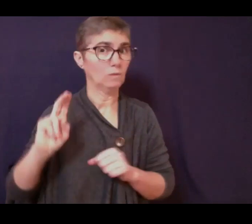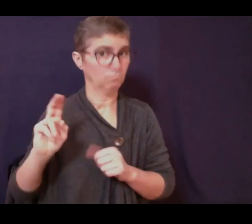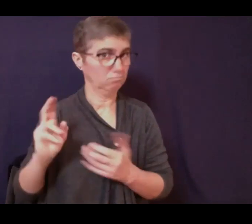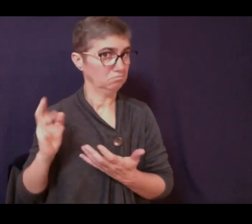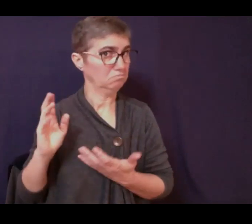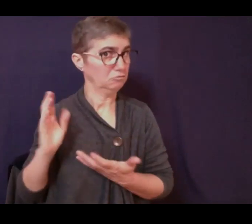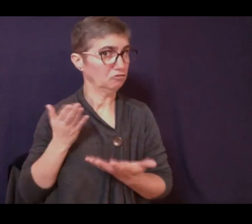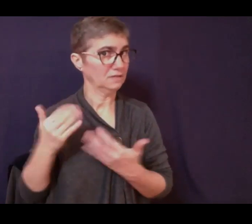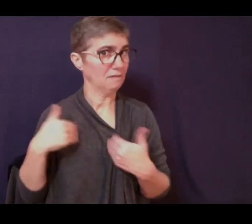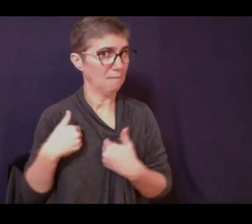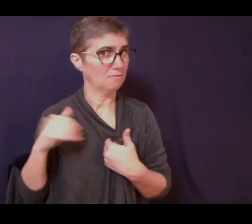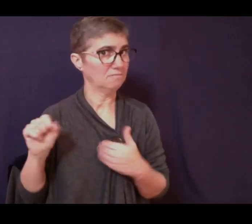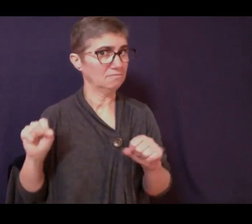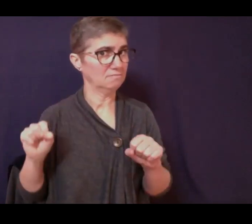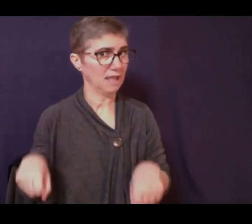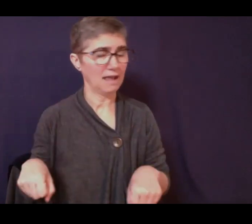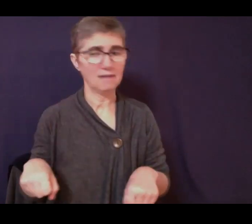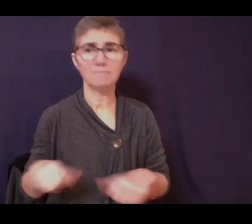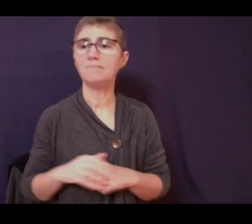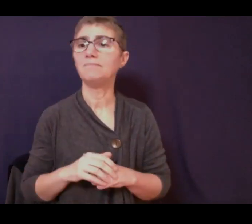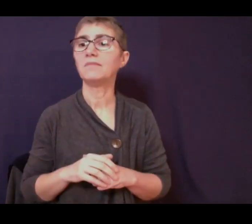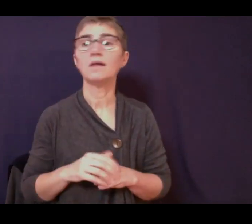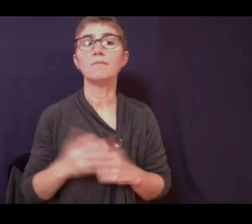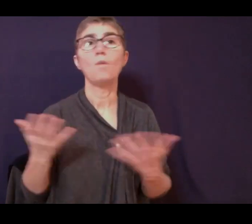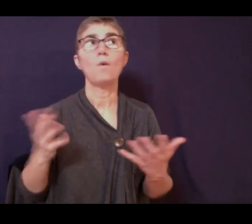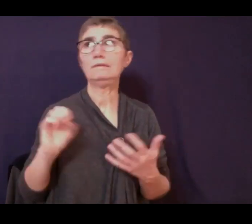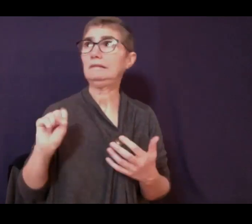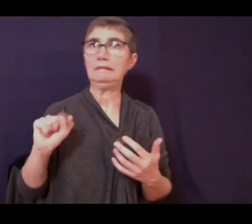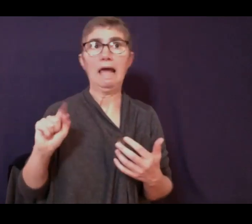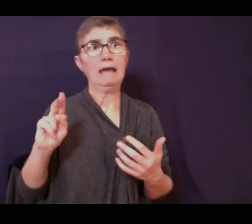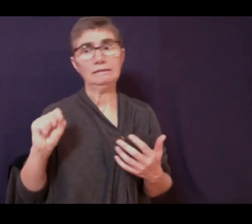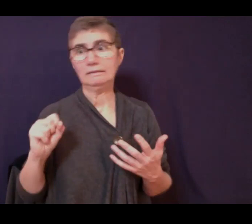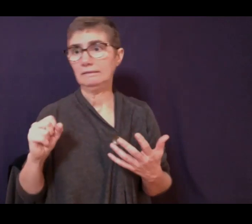so the status I guess under the rest of the ADA